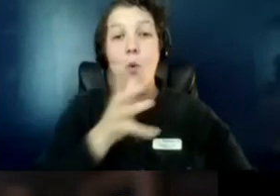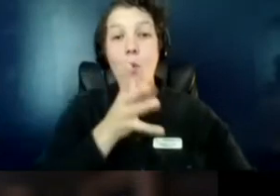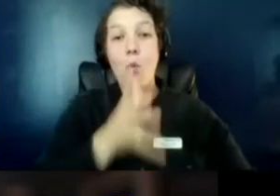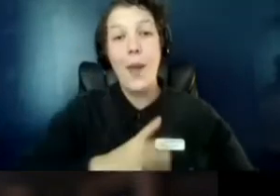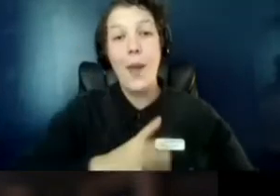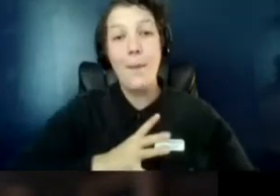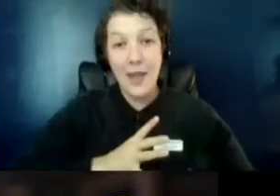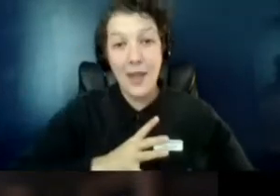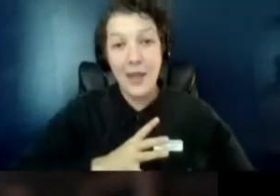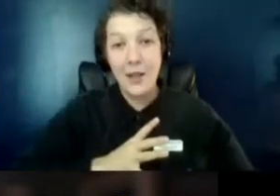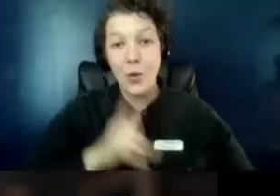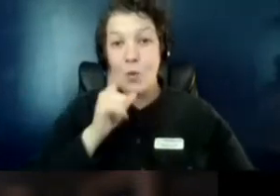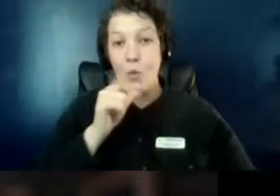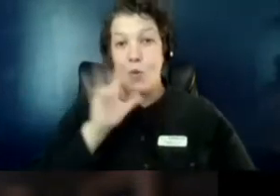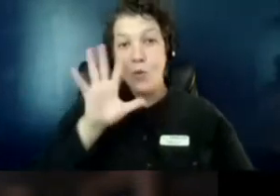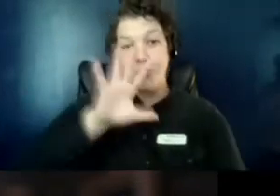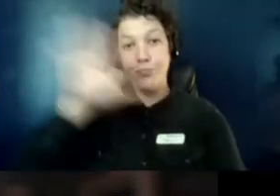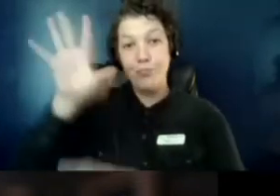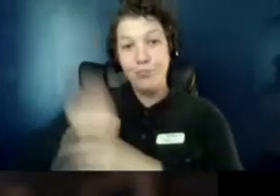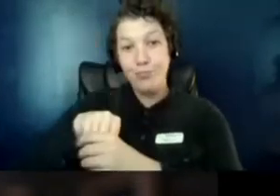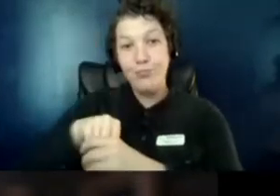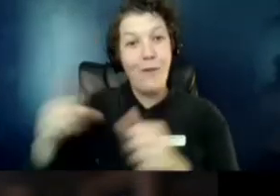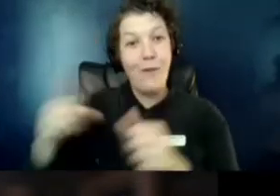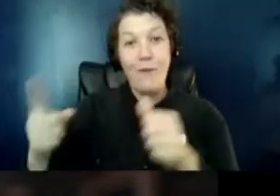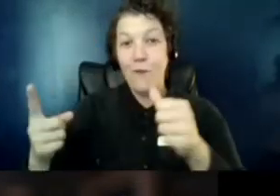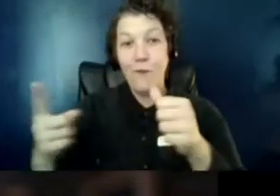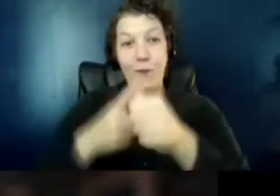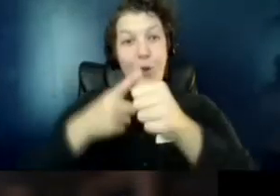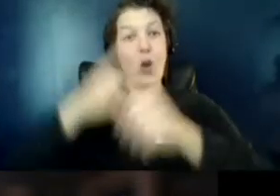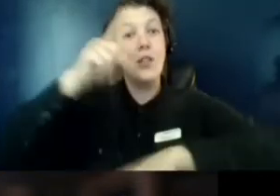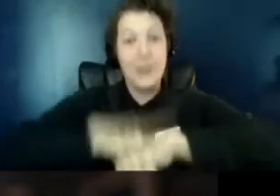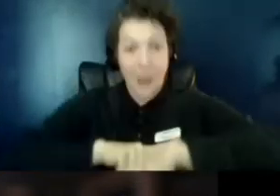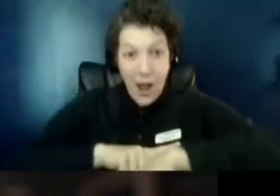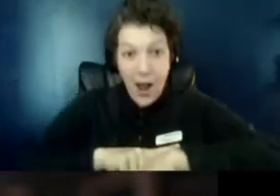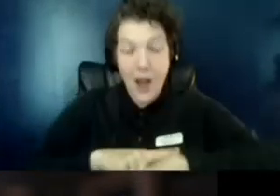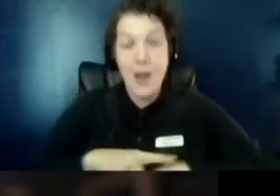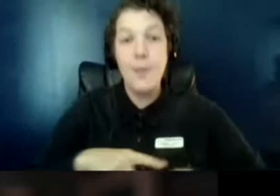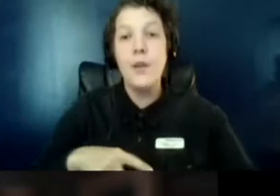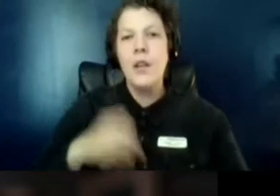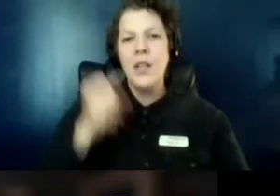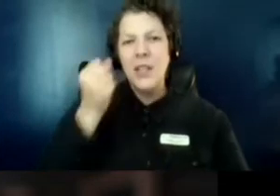This was the first time there had been multiple women crew members on board. So they scheduled